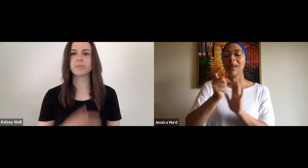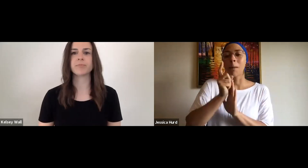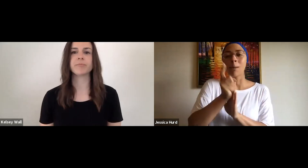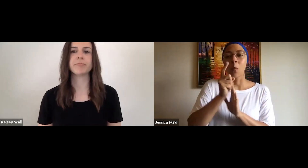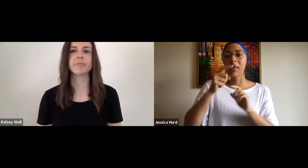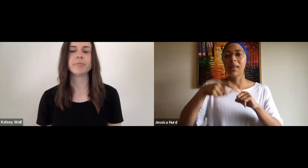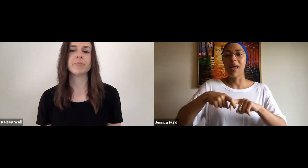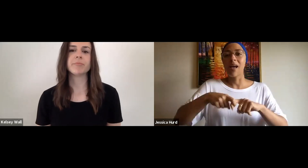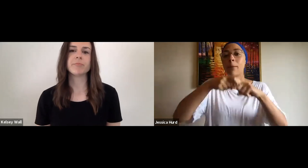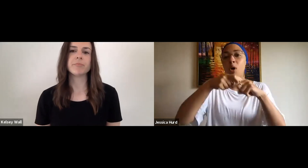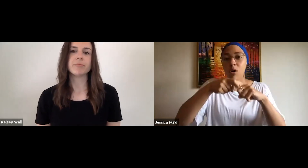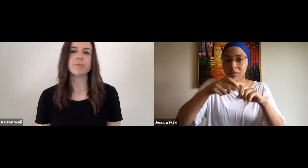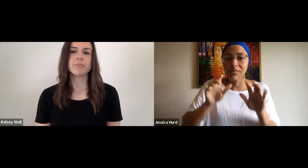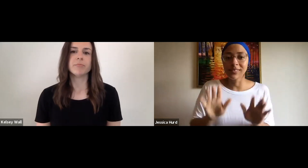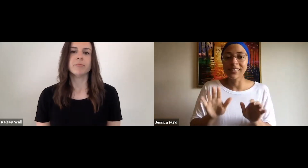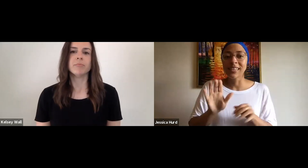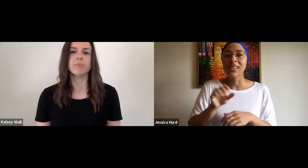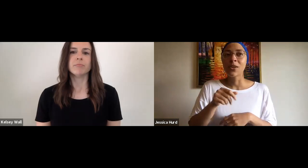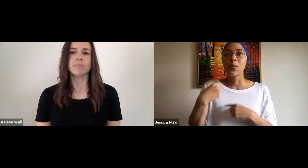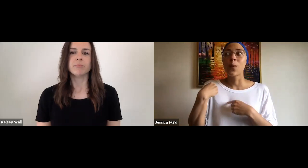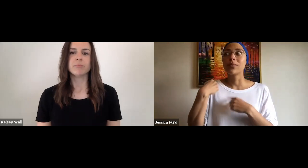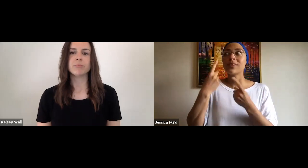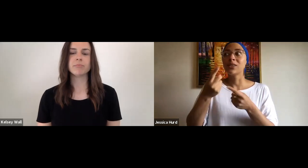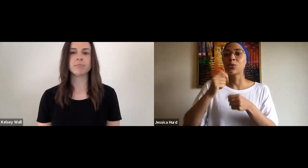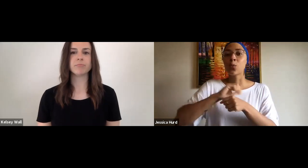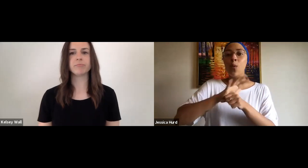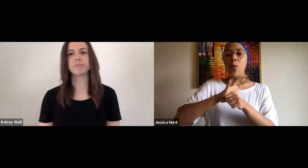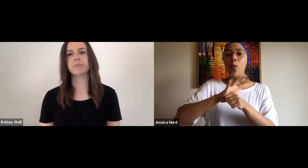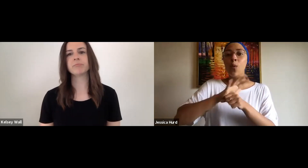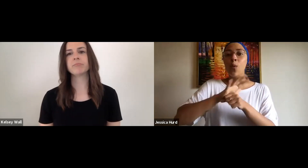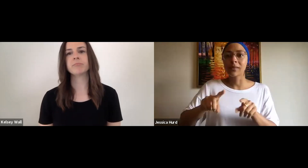we would like to take a moment just to pause